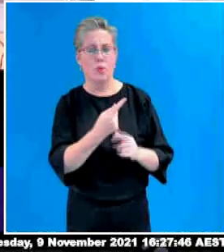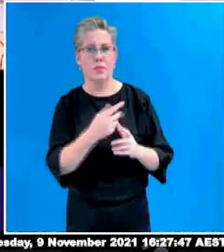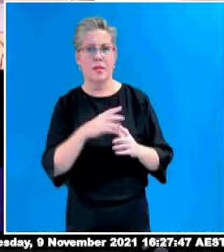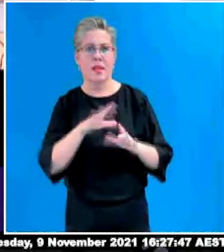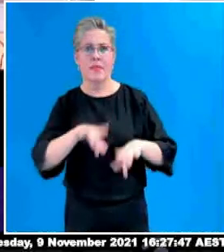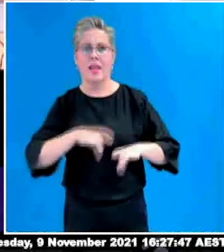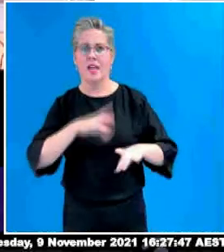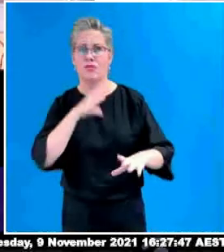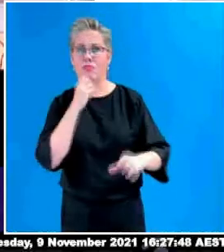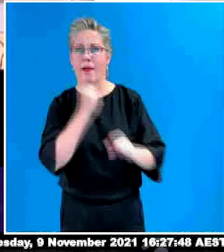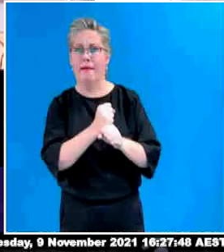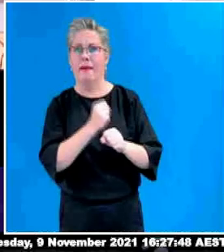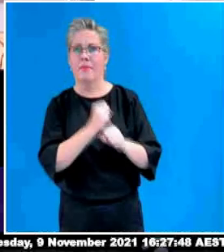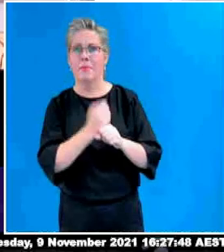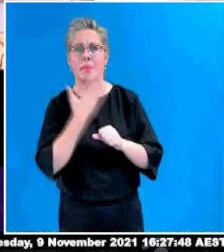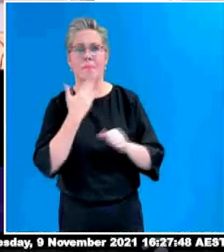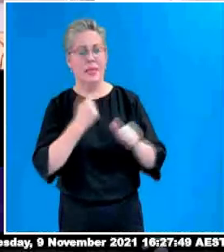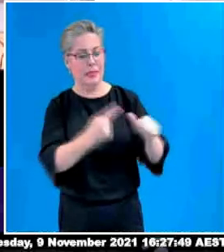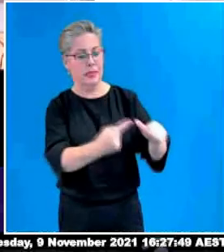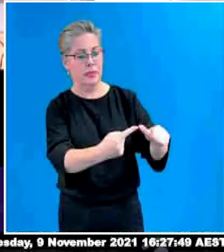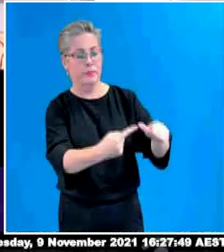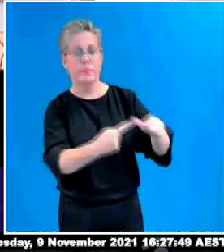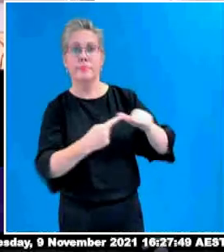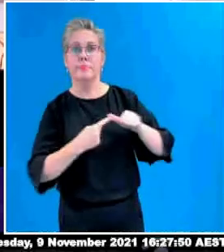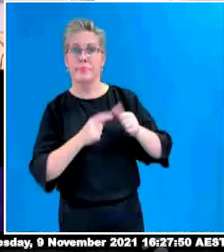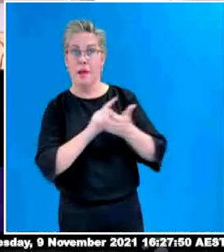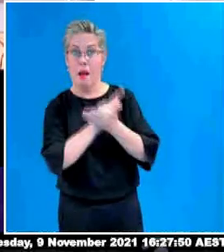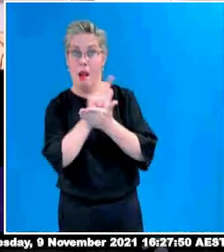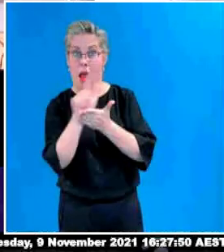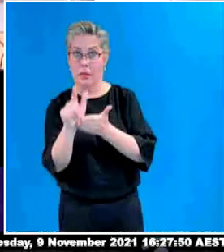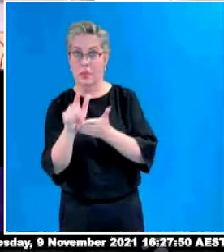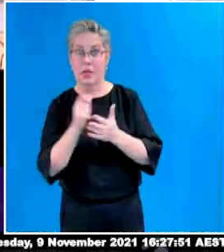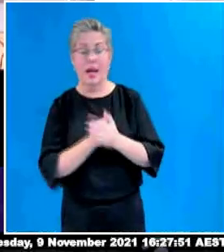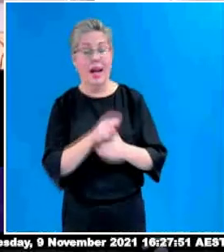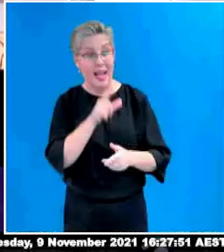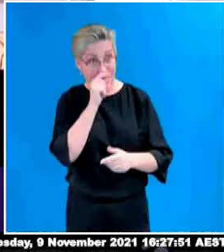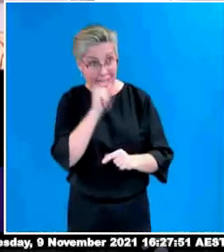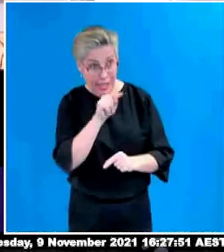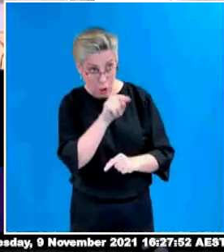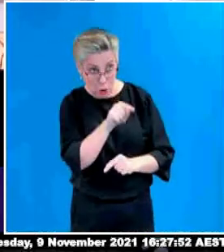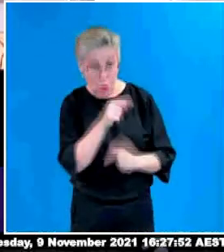I think the approach to that would be if you and Mr Kennett, or at